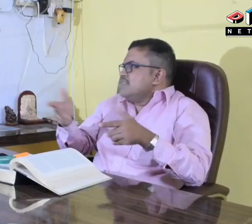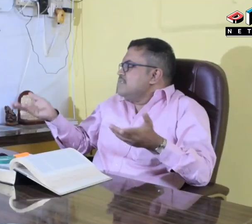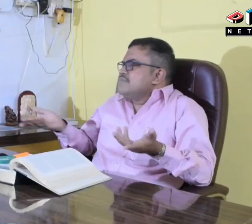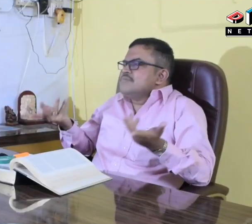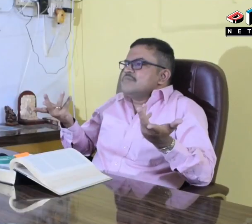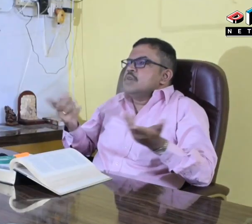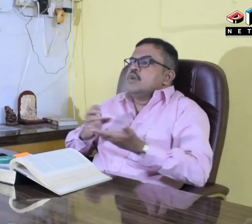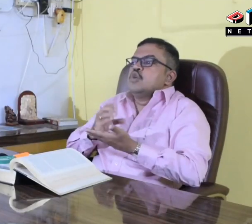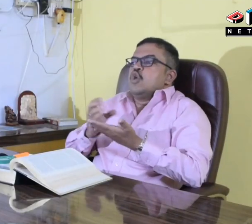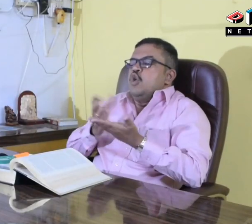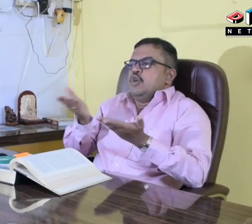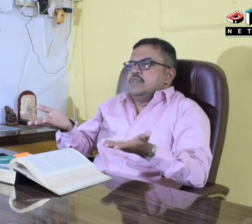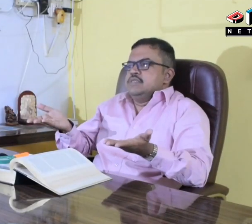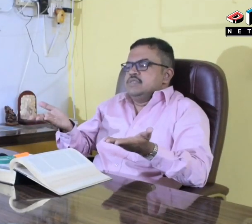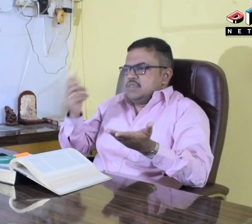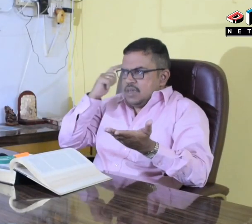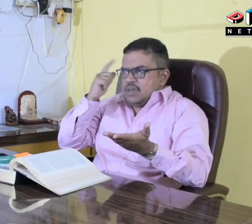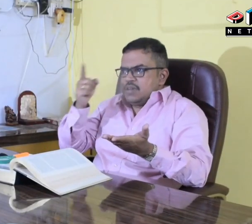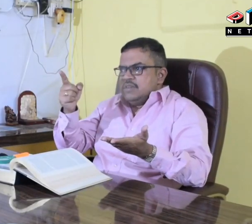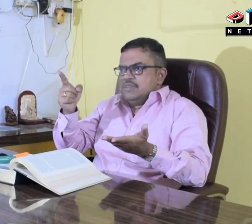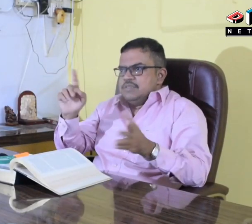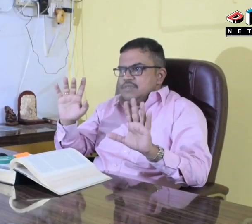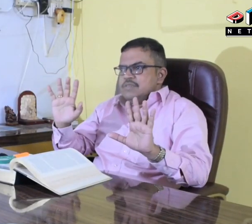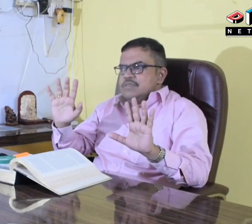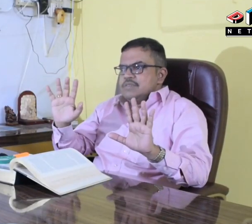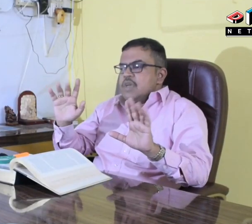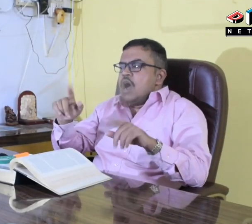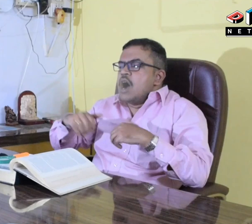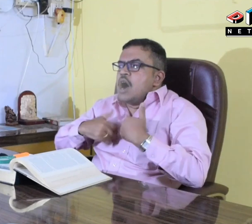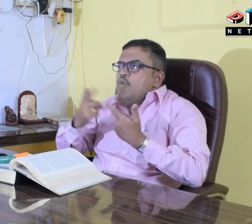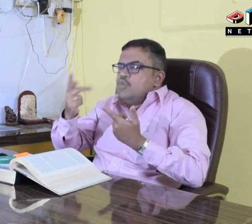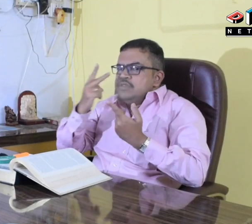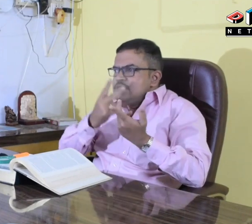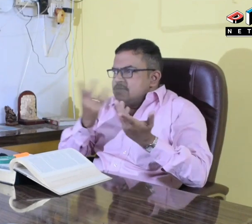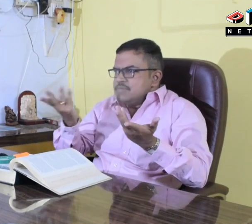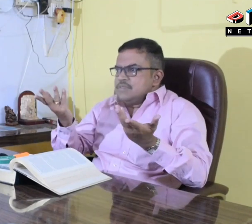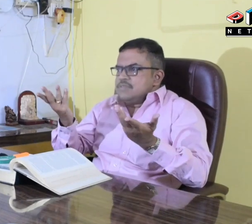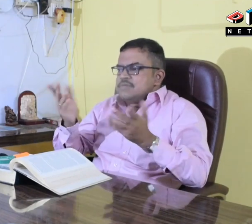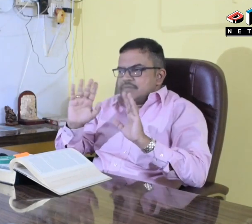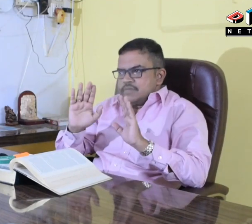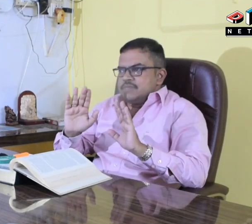It is just college and not to worry about here